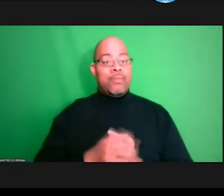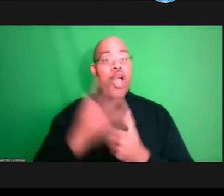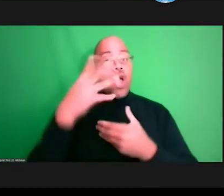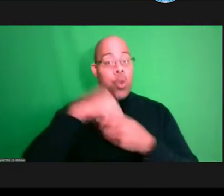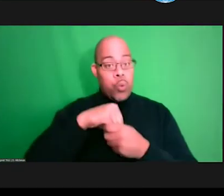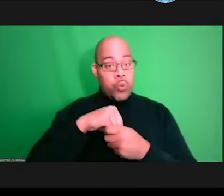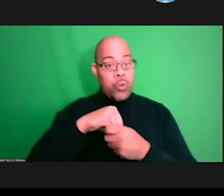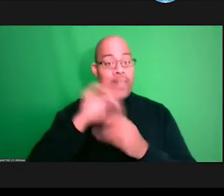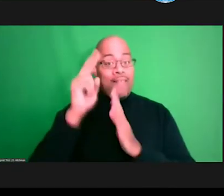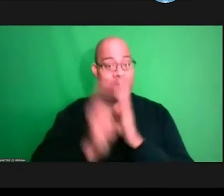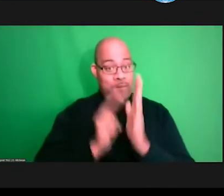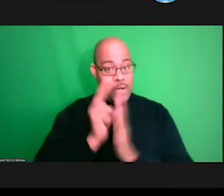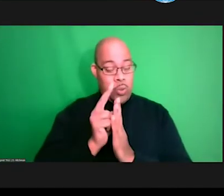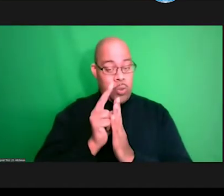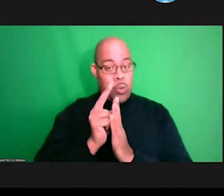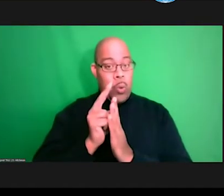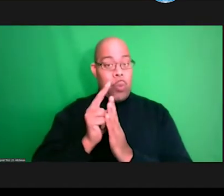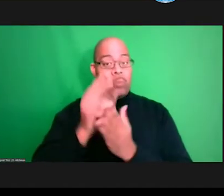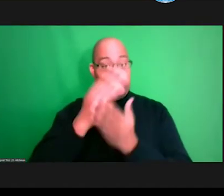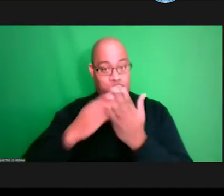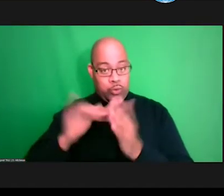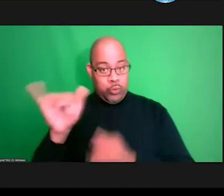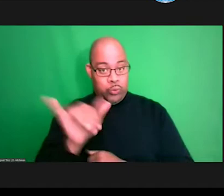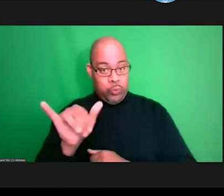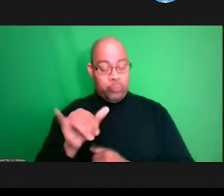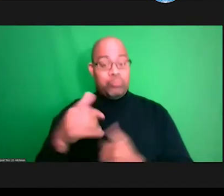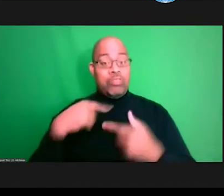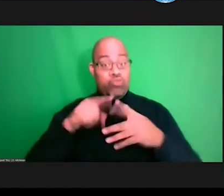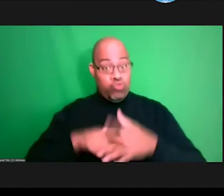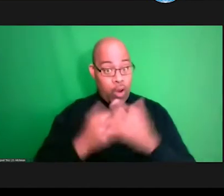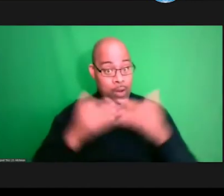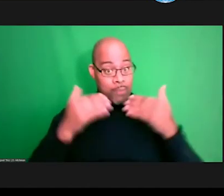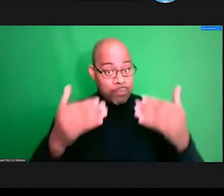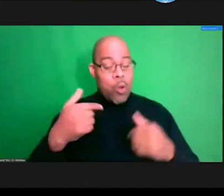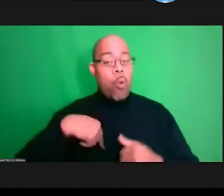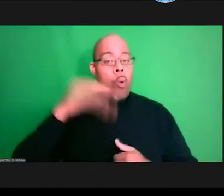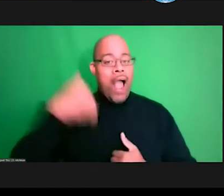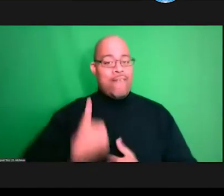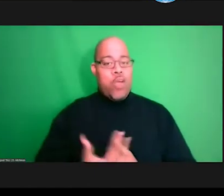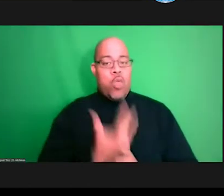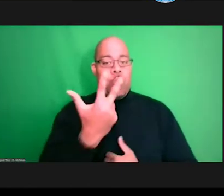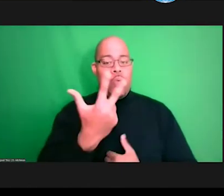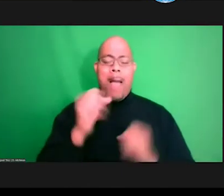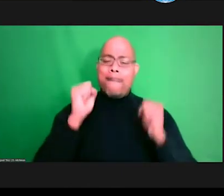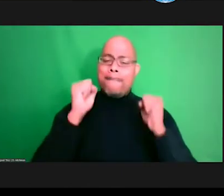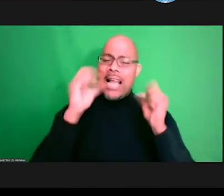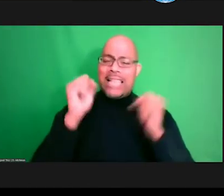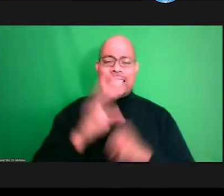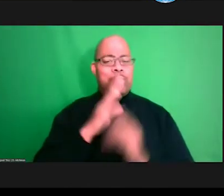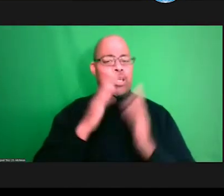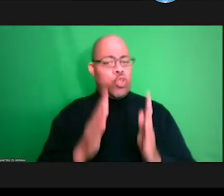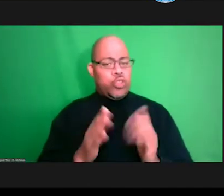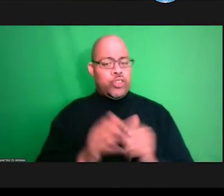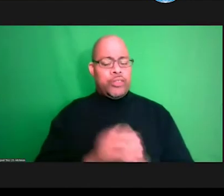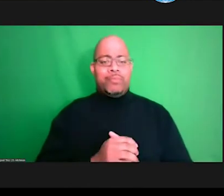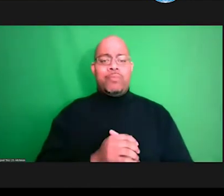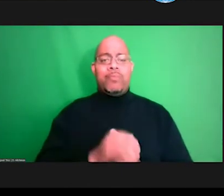videoed segment. To get us started, we have three amazing speakers. They are both WID